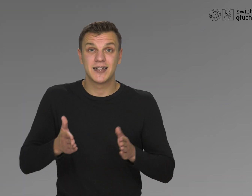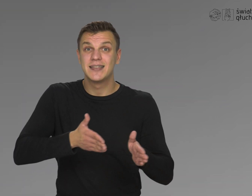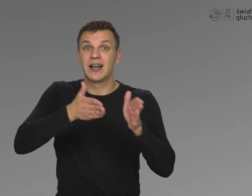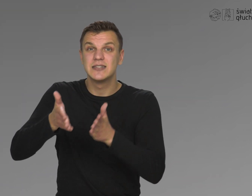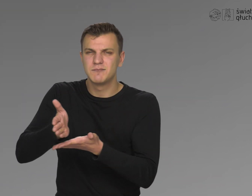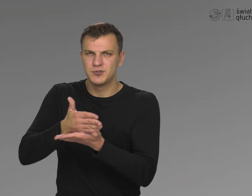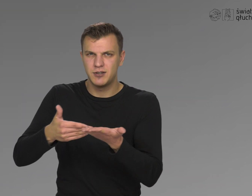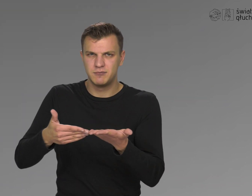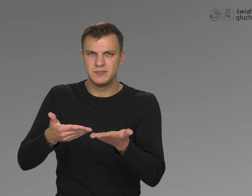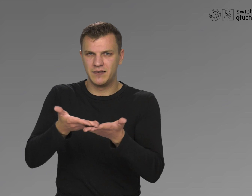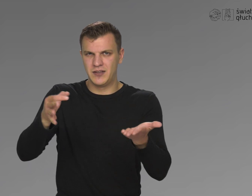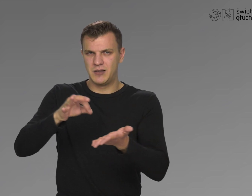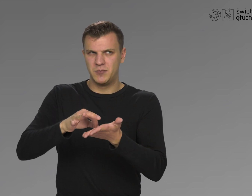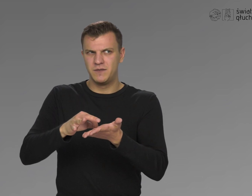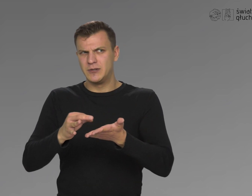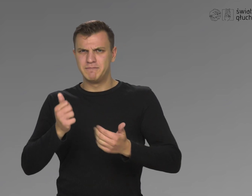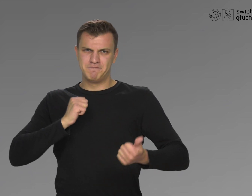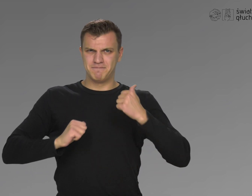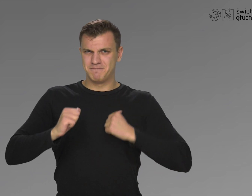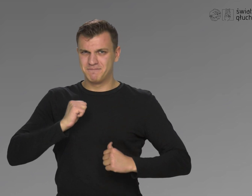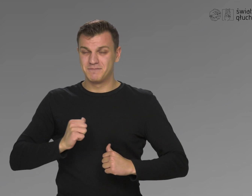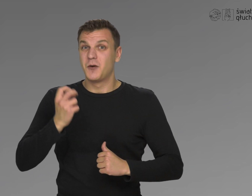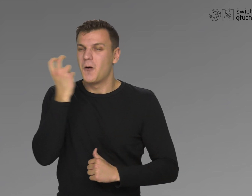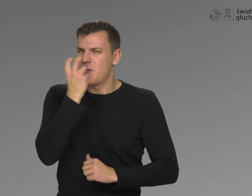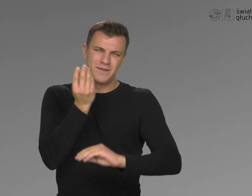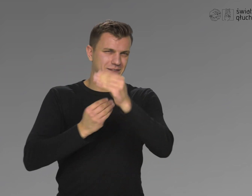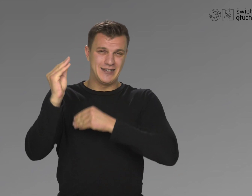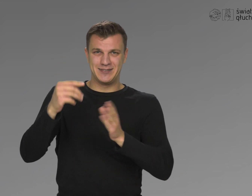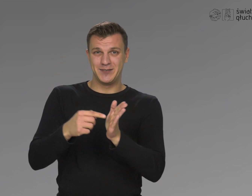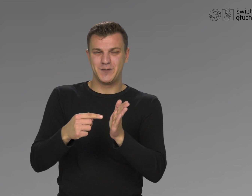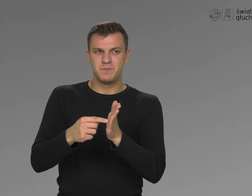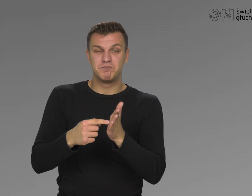Now, the next group of signs is likely the most anticipated.